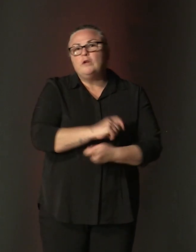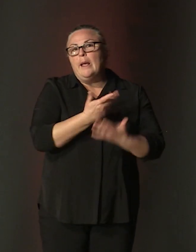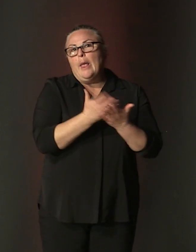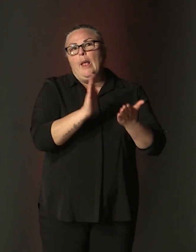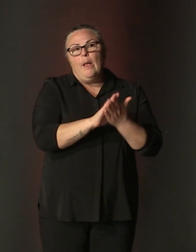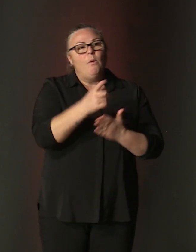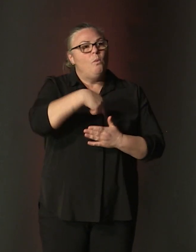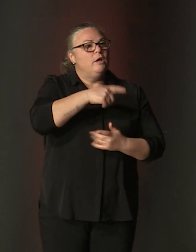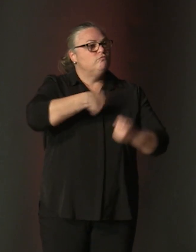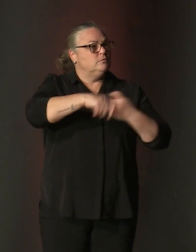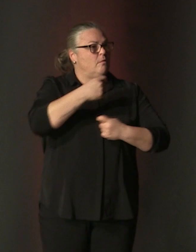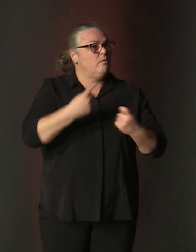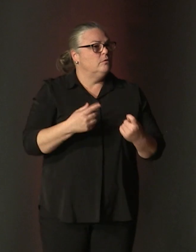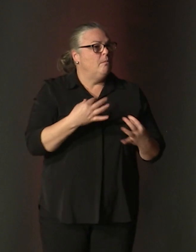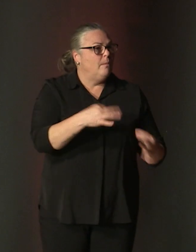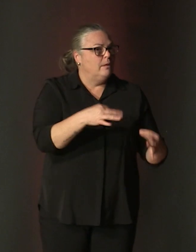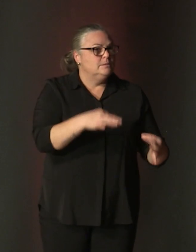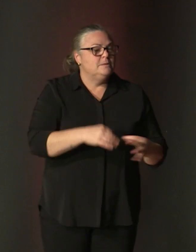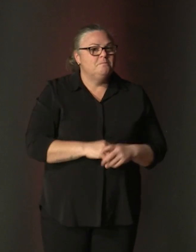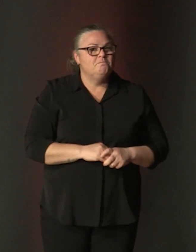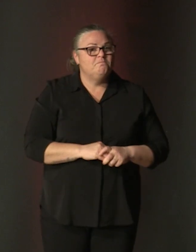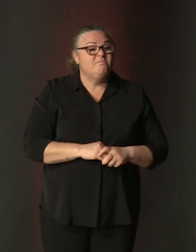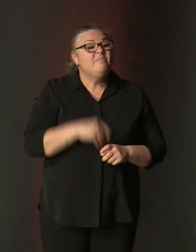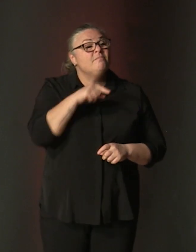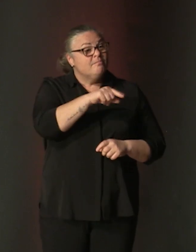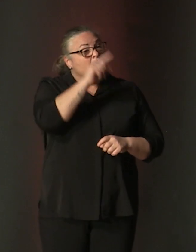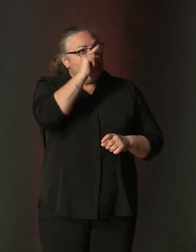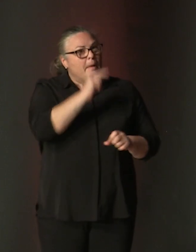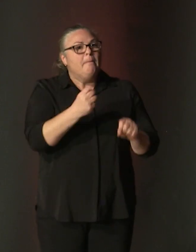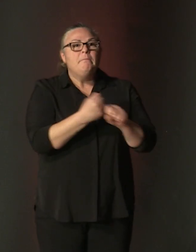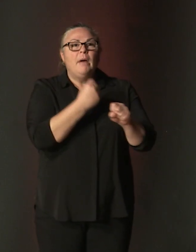by producing recycled plastics that are equal in terms of quality